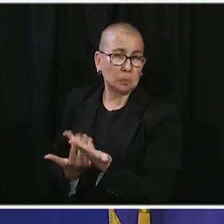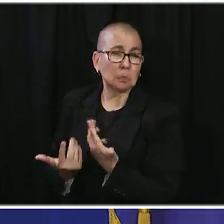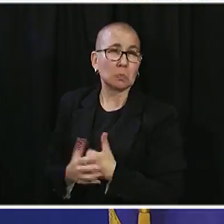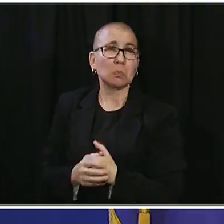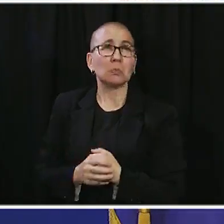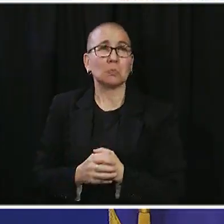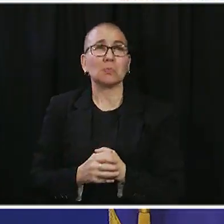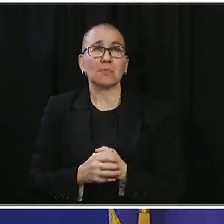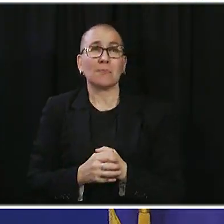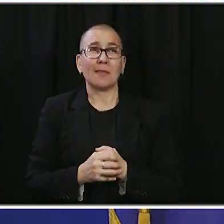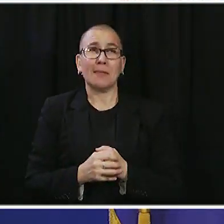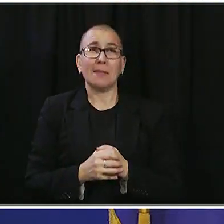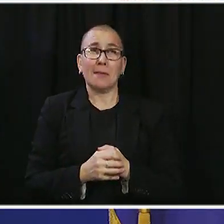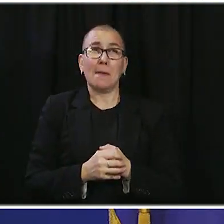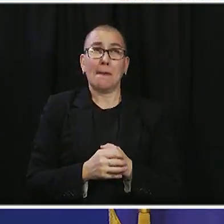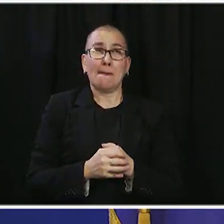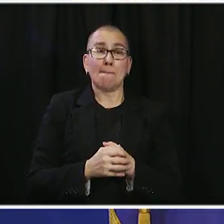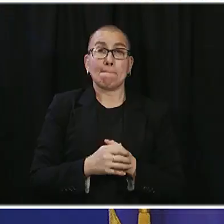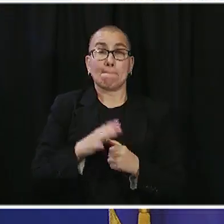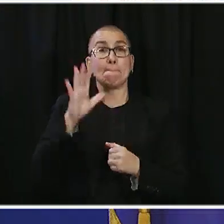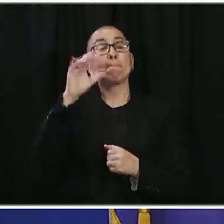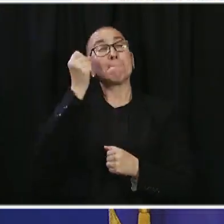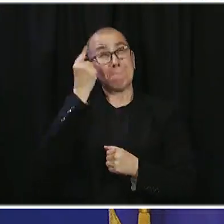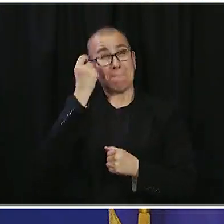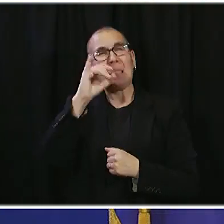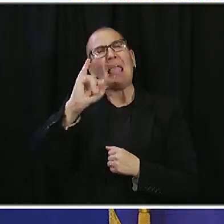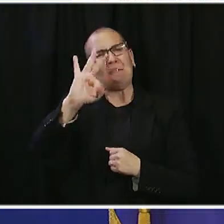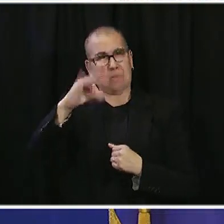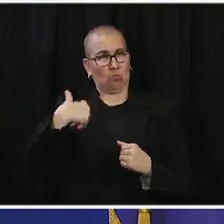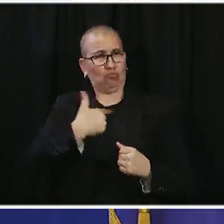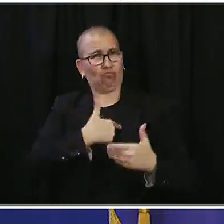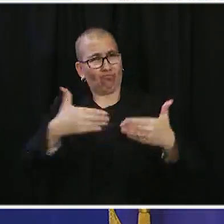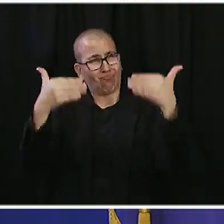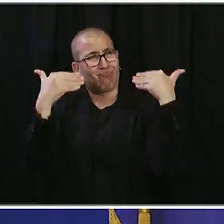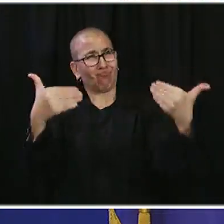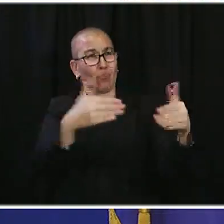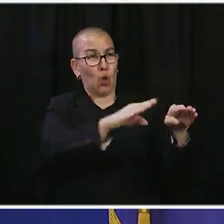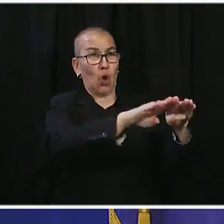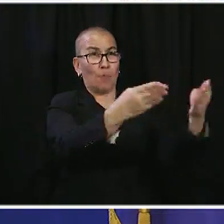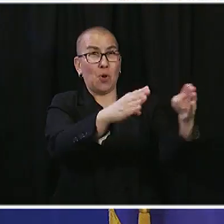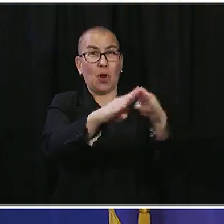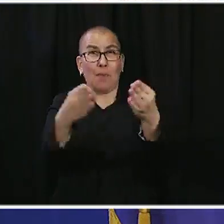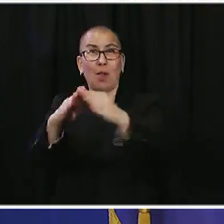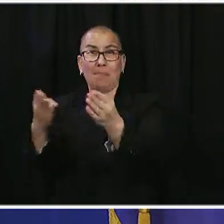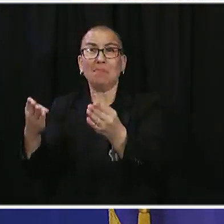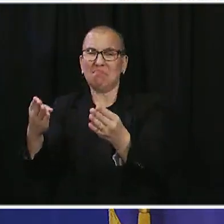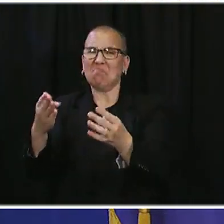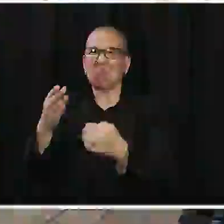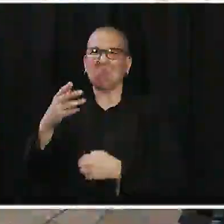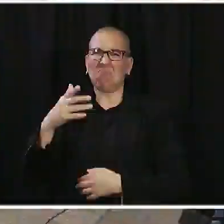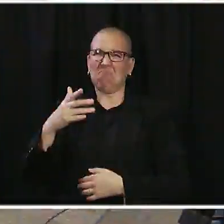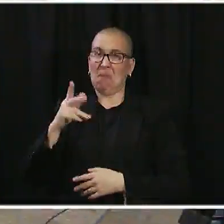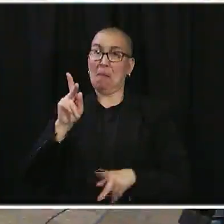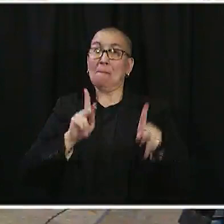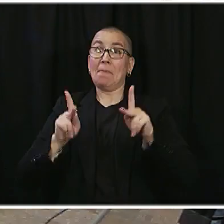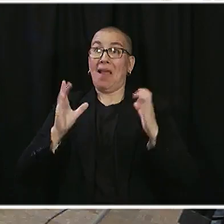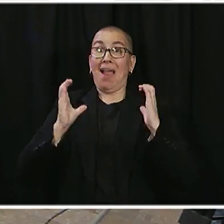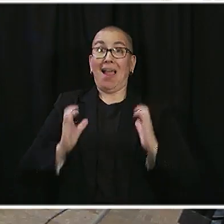EVEN IF THERE WERE NO RESTRICTION ON THIS, IT'S GOING TO BE DIFFICULT TO GET PEOPLE TO GO INDOORS, ESPECIALLY PEOPLE